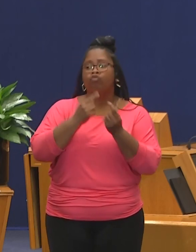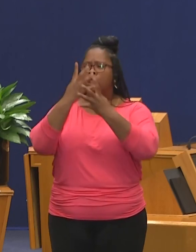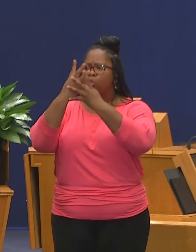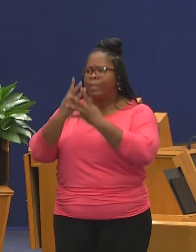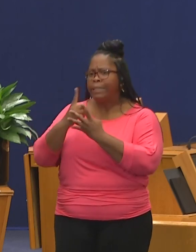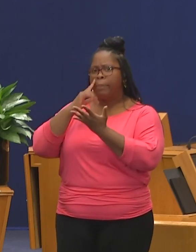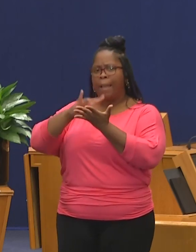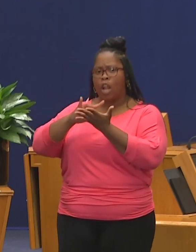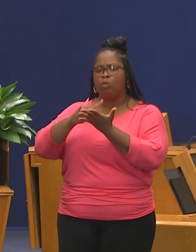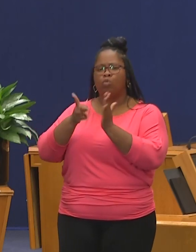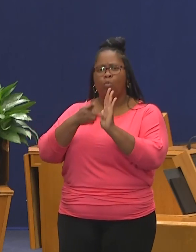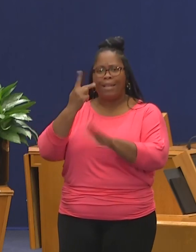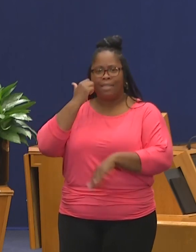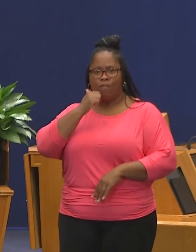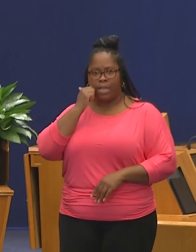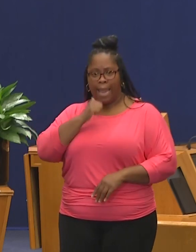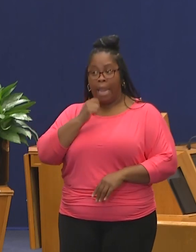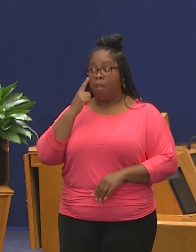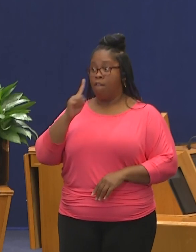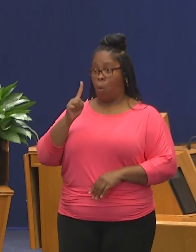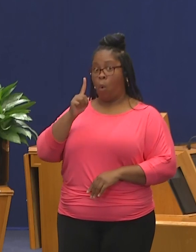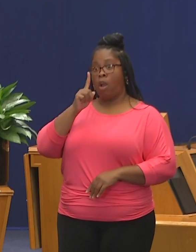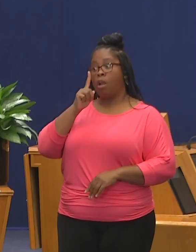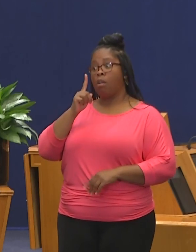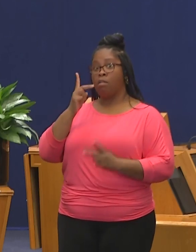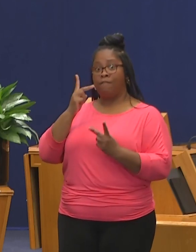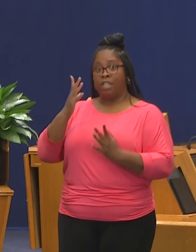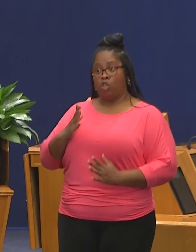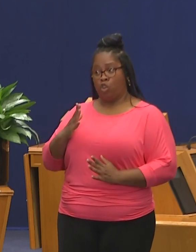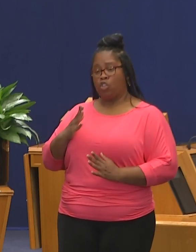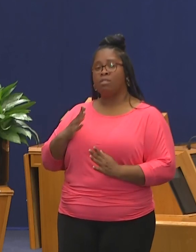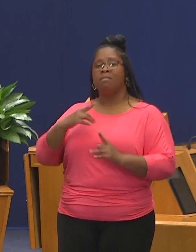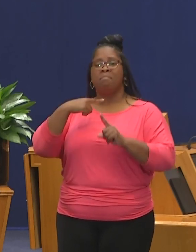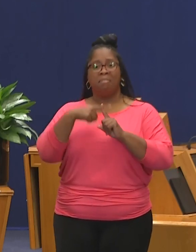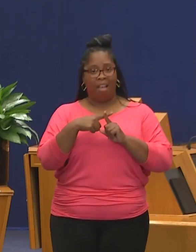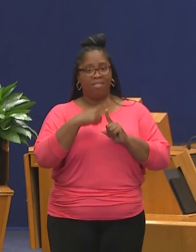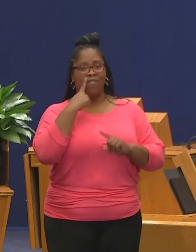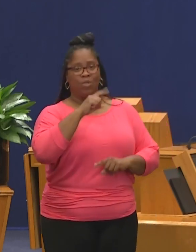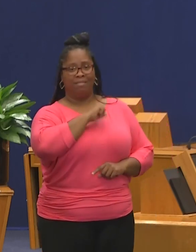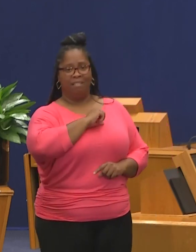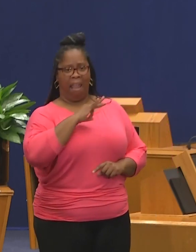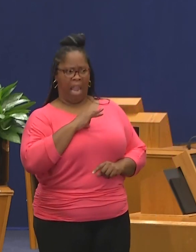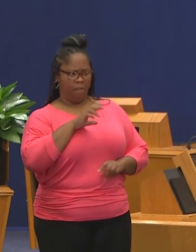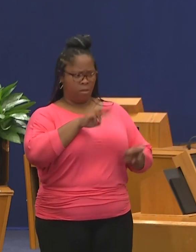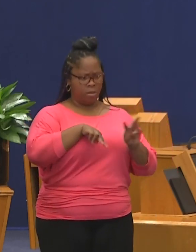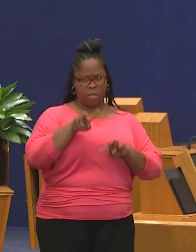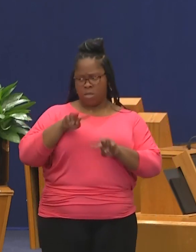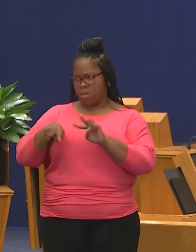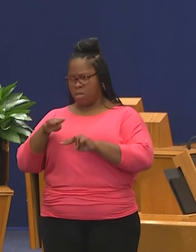NURSES WHO CONDUCT MEDICAL SCREENINGS TWICE A DAY FOR BOTH THE PEOPLE WHO ARE STAYING AT